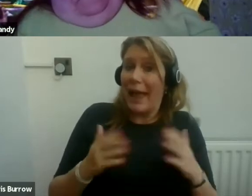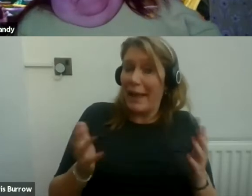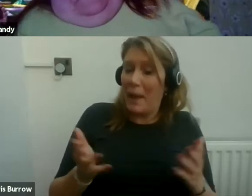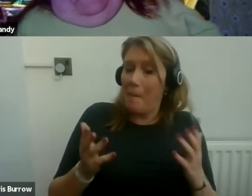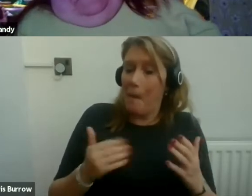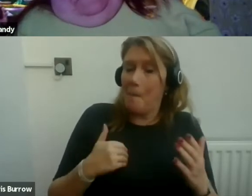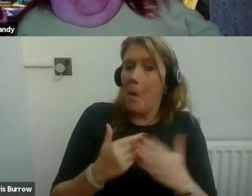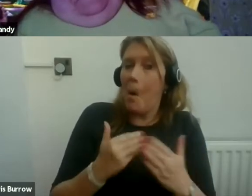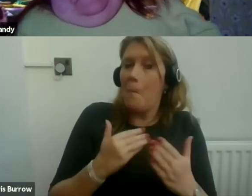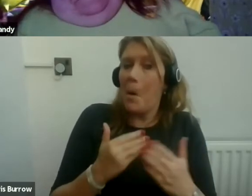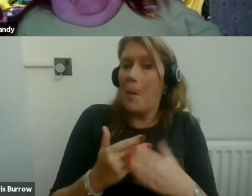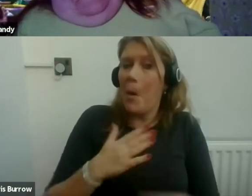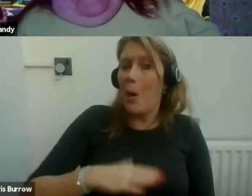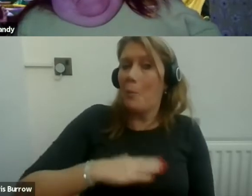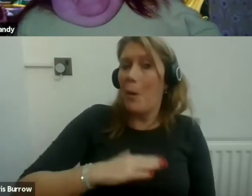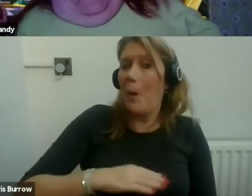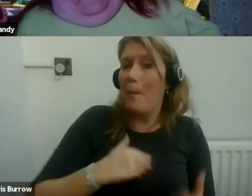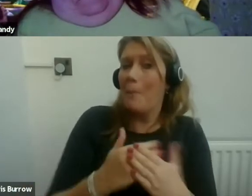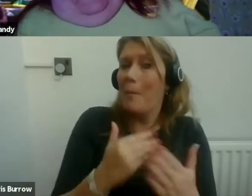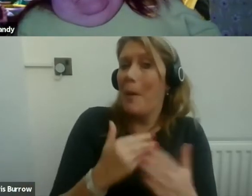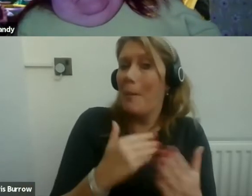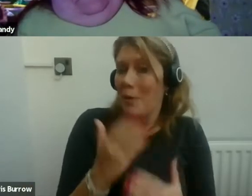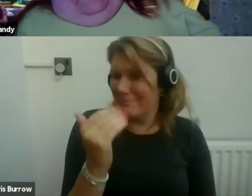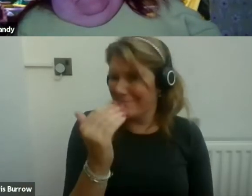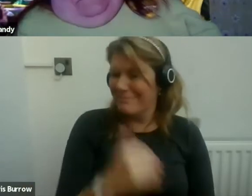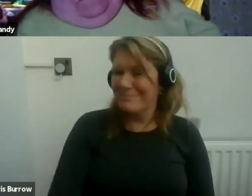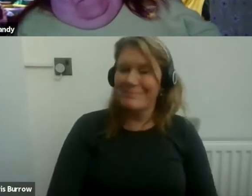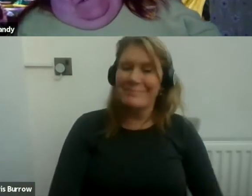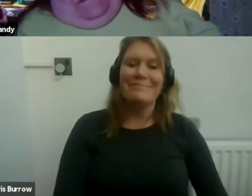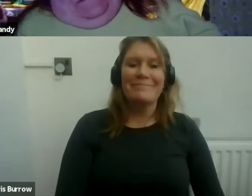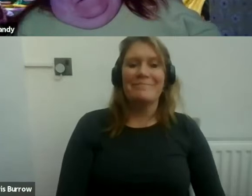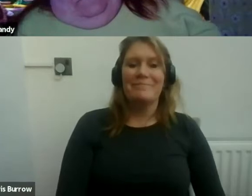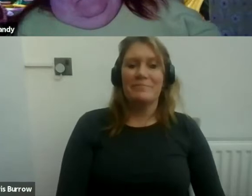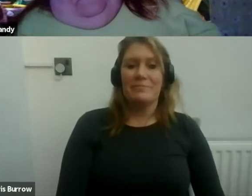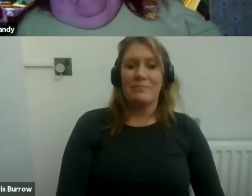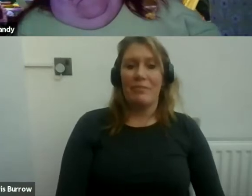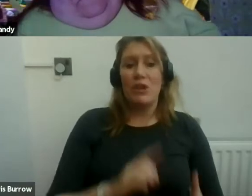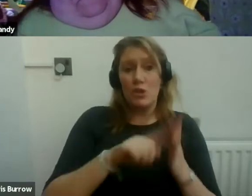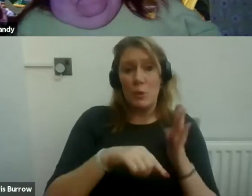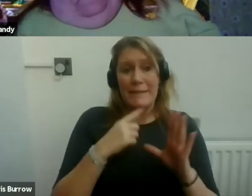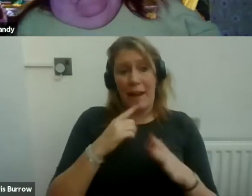think it's -- I actually think it's very accessible.